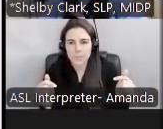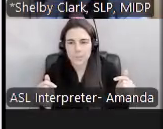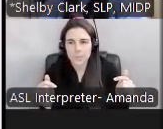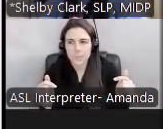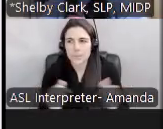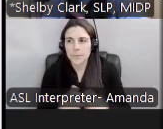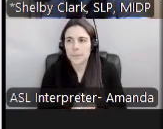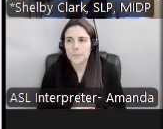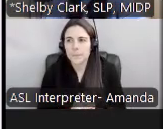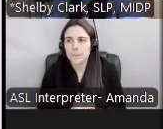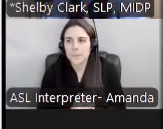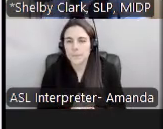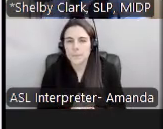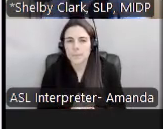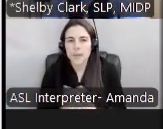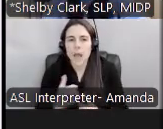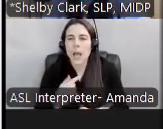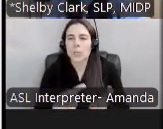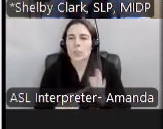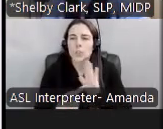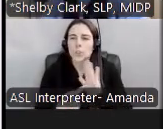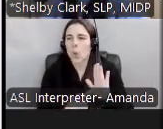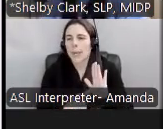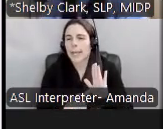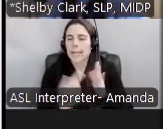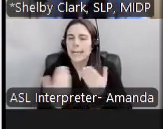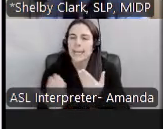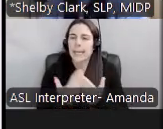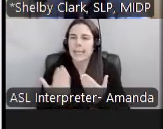I presented it in a way that is easy to explain to families too,